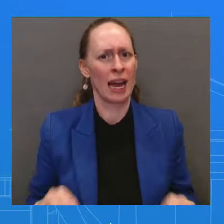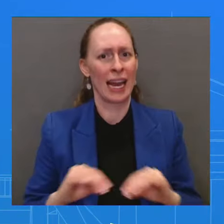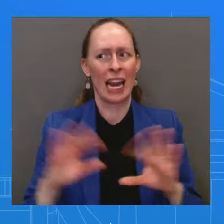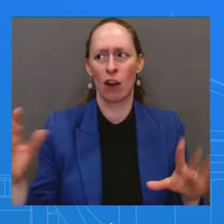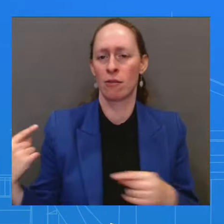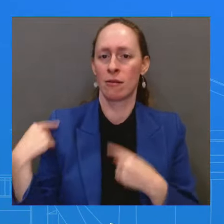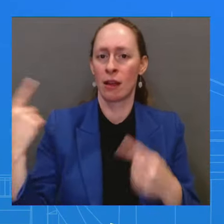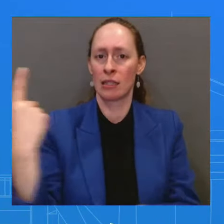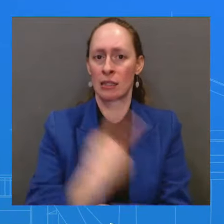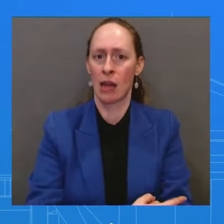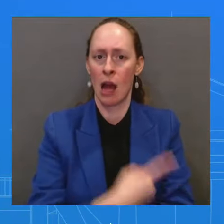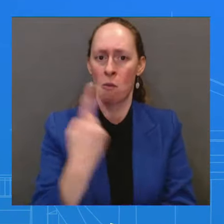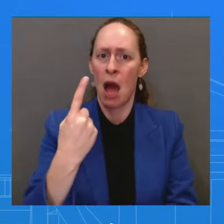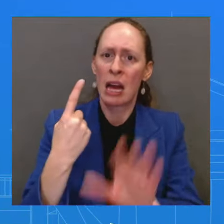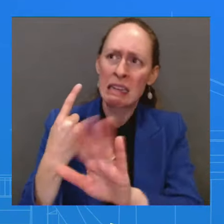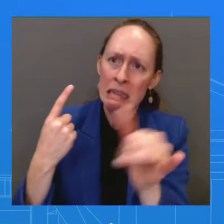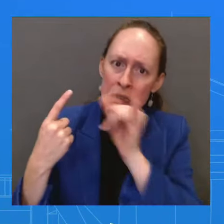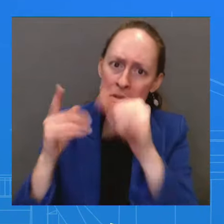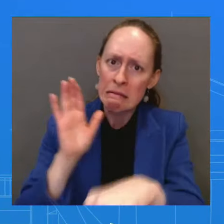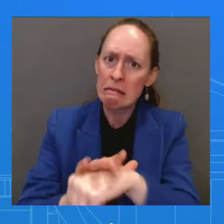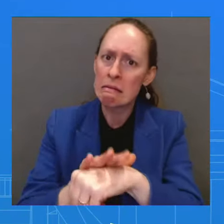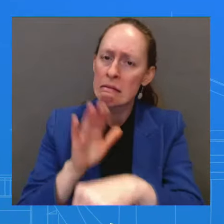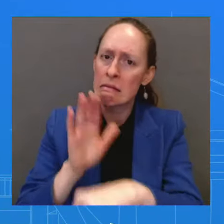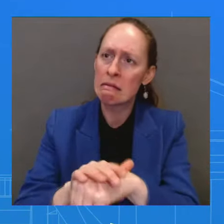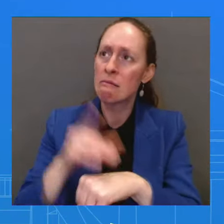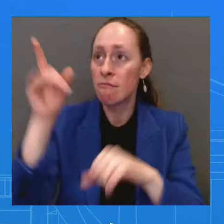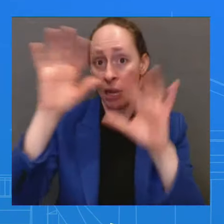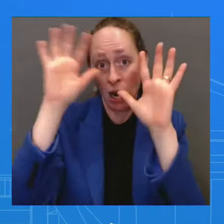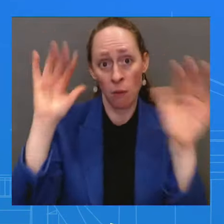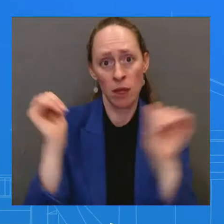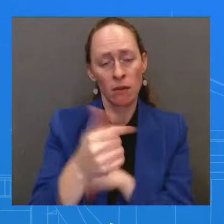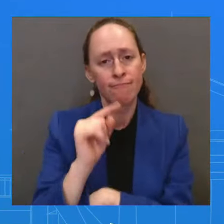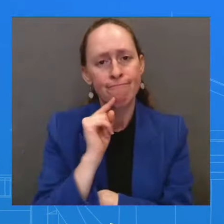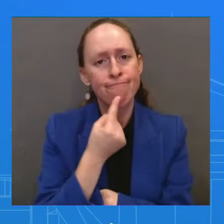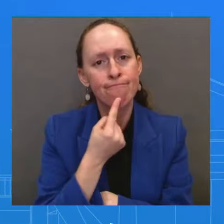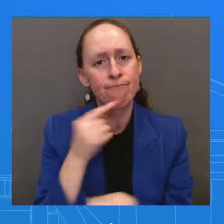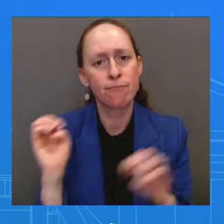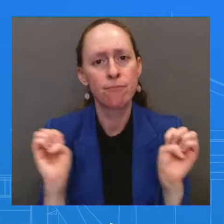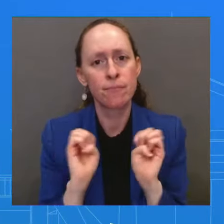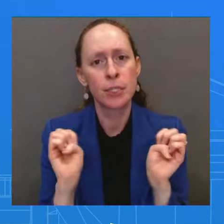And -- and he has taken actions. He's taken actions to deal with climate change